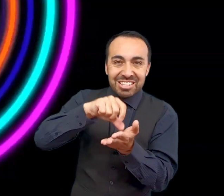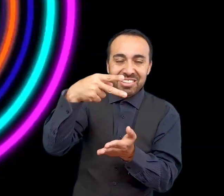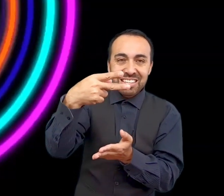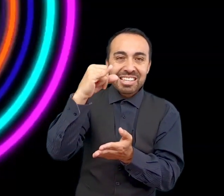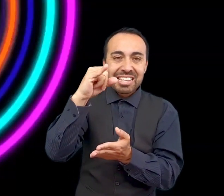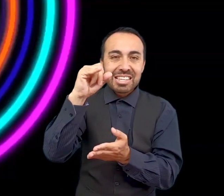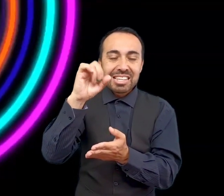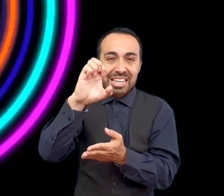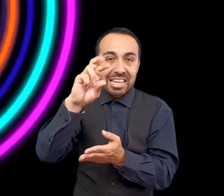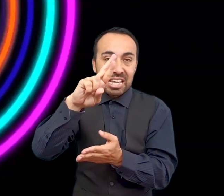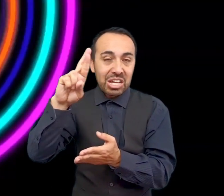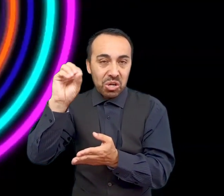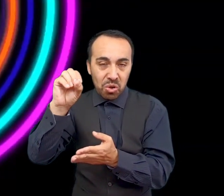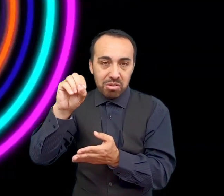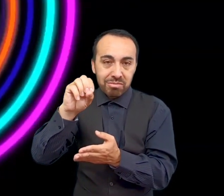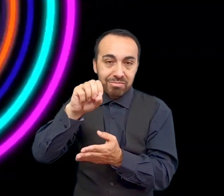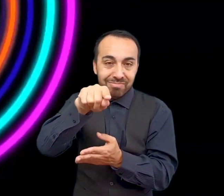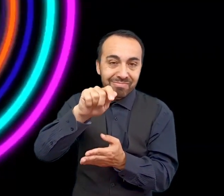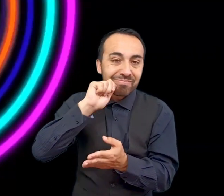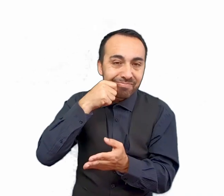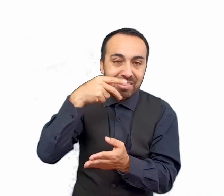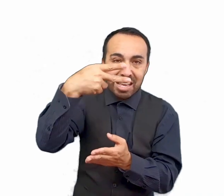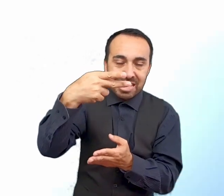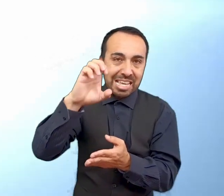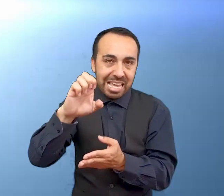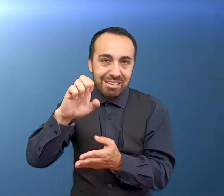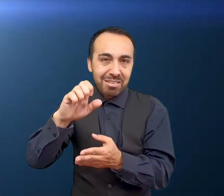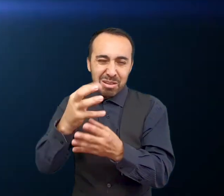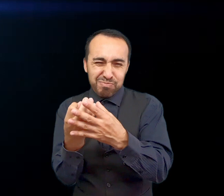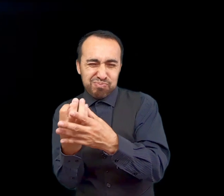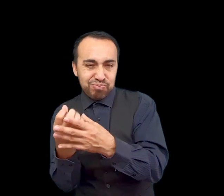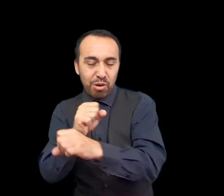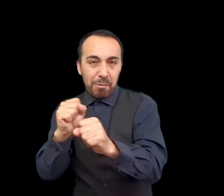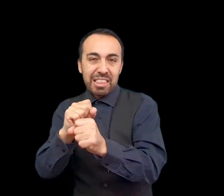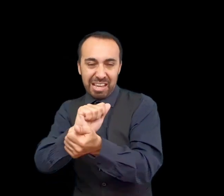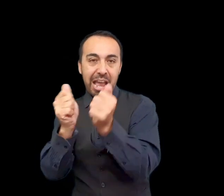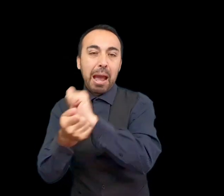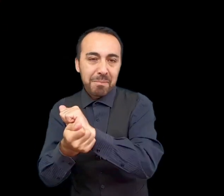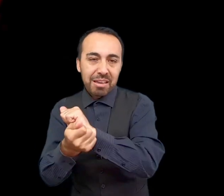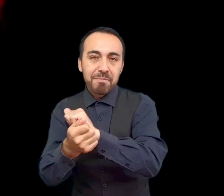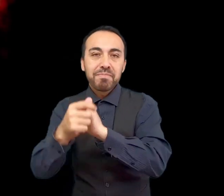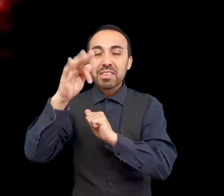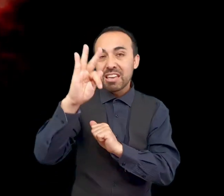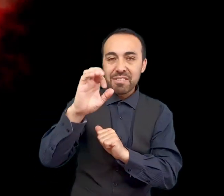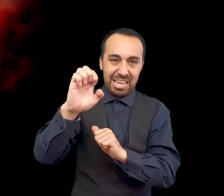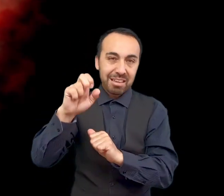What happens next depends on the mass of the star's core.